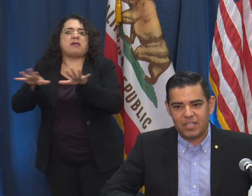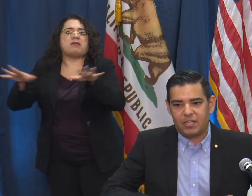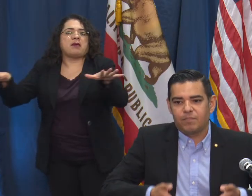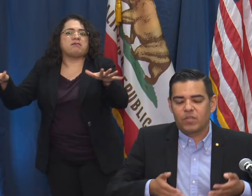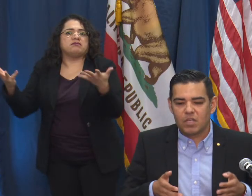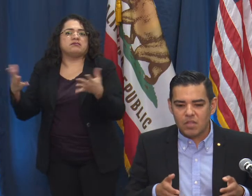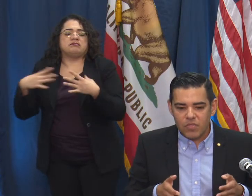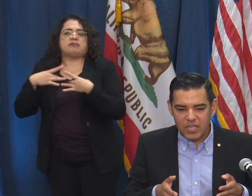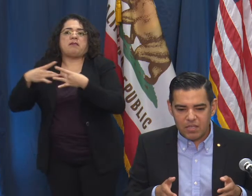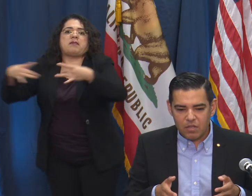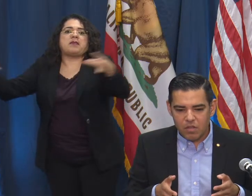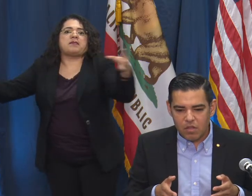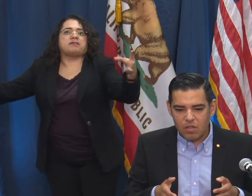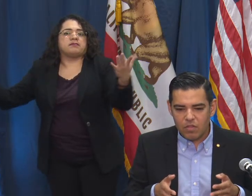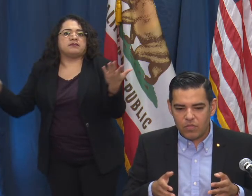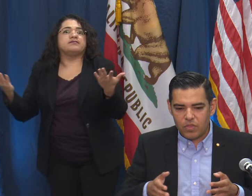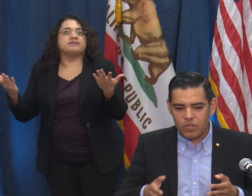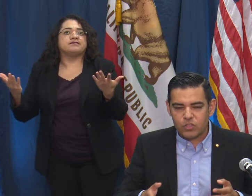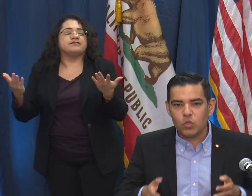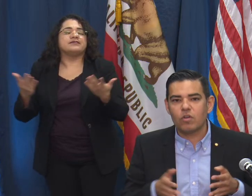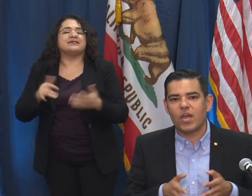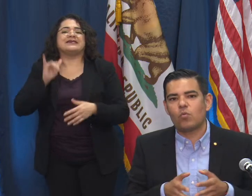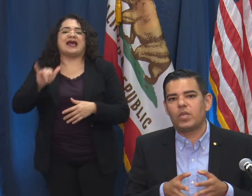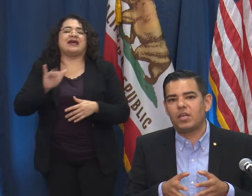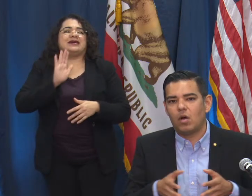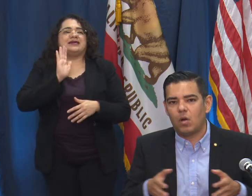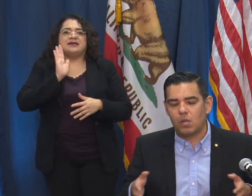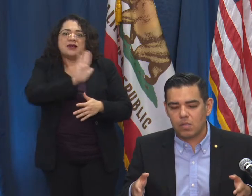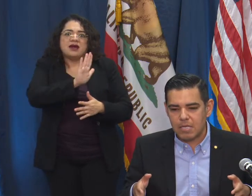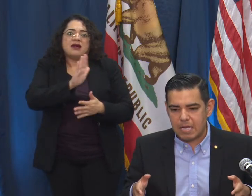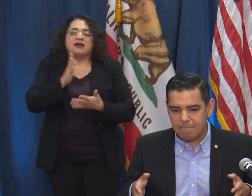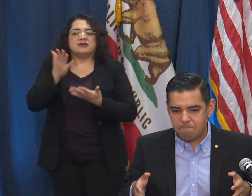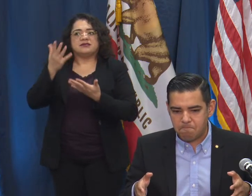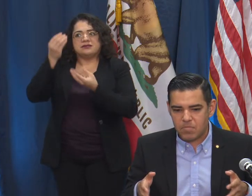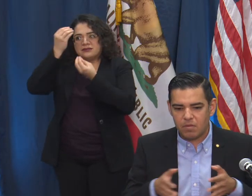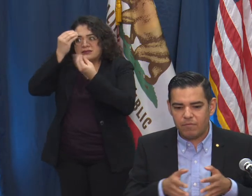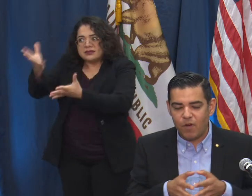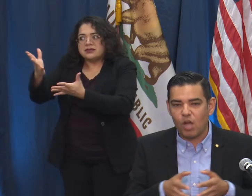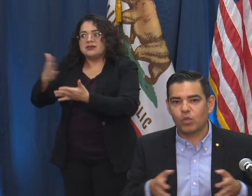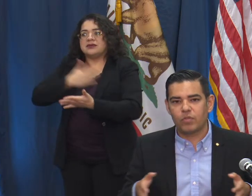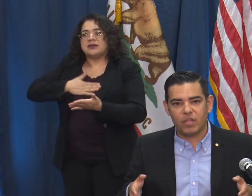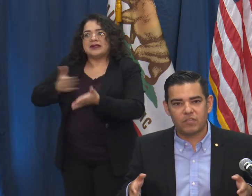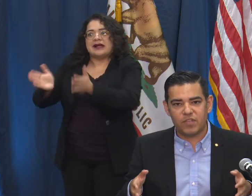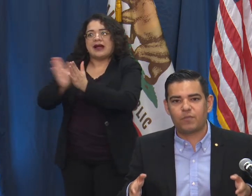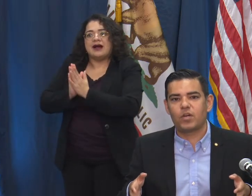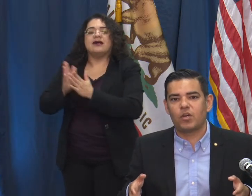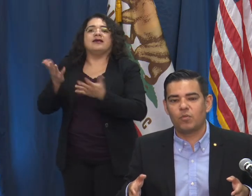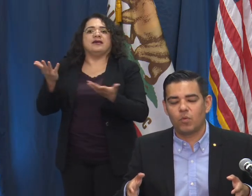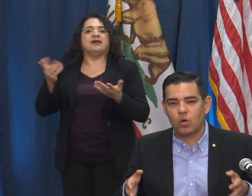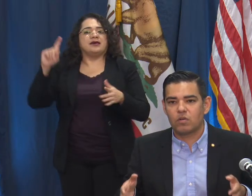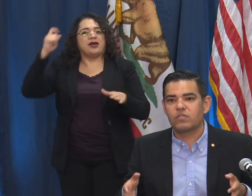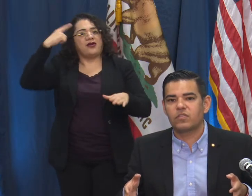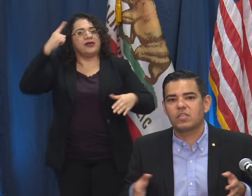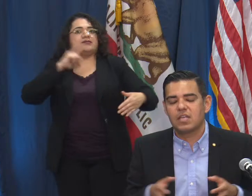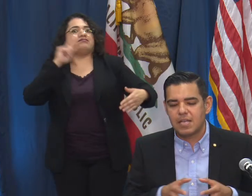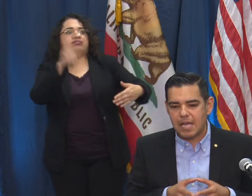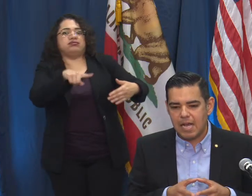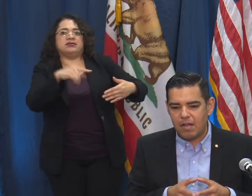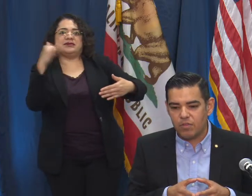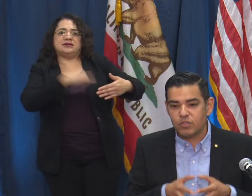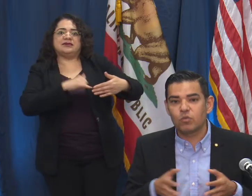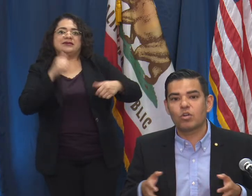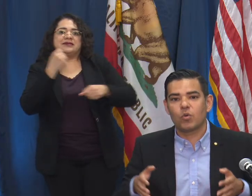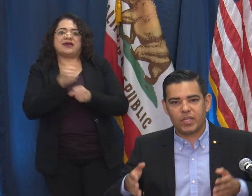The sooner that we all follow the Safer at Home Orders, the sooner that we